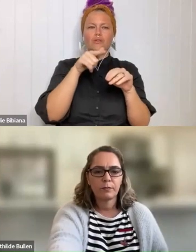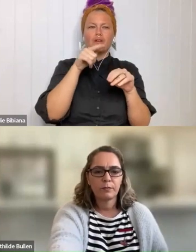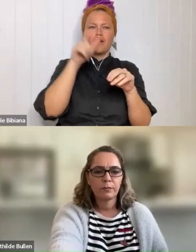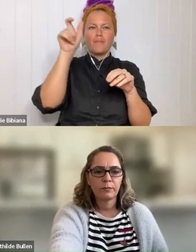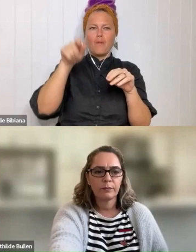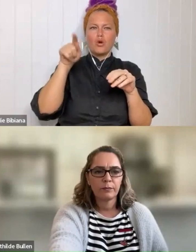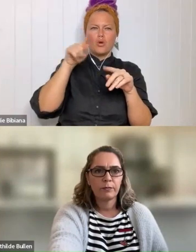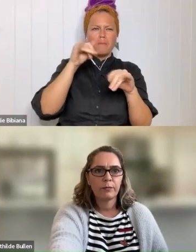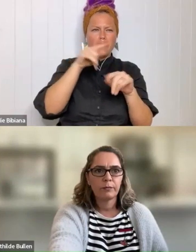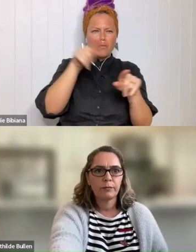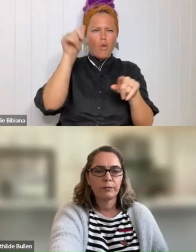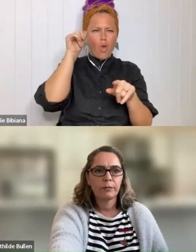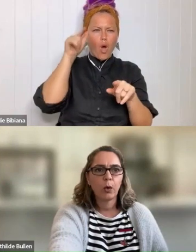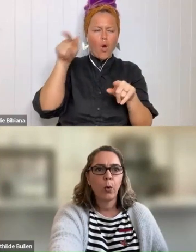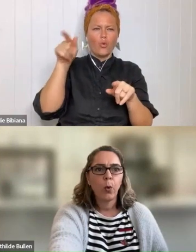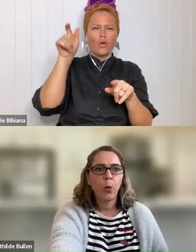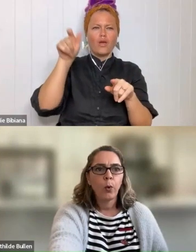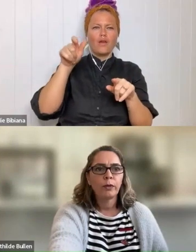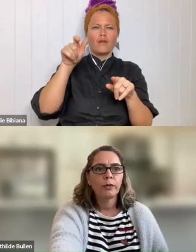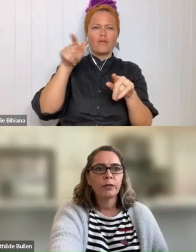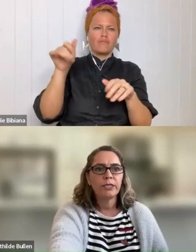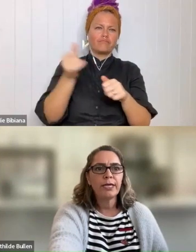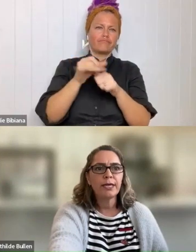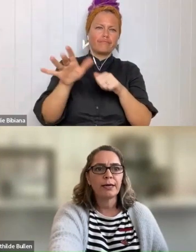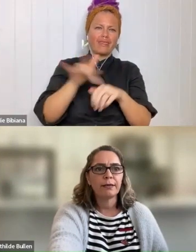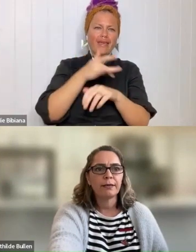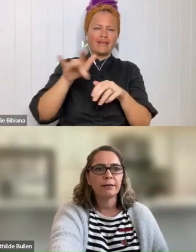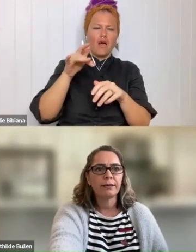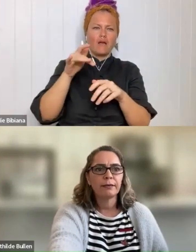might know he's just brilliant theater maker and equity